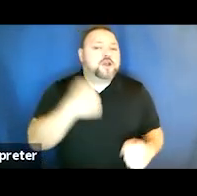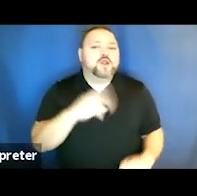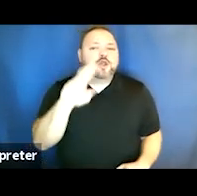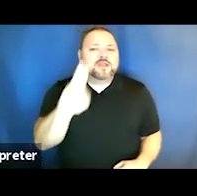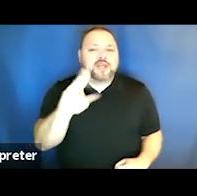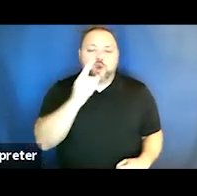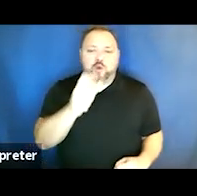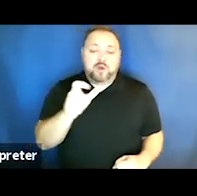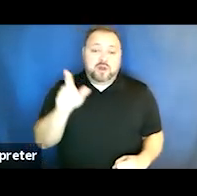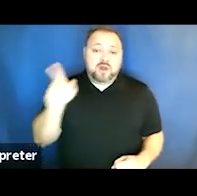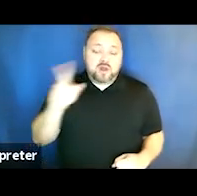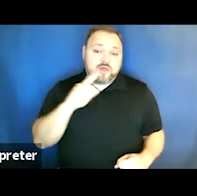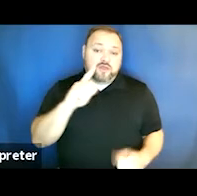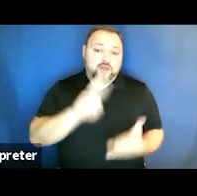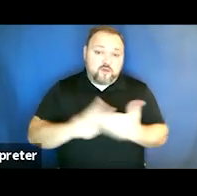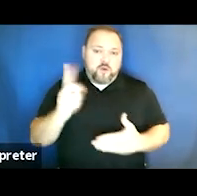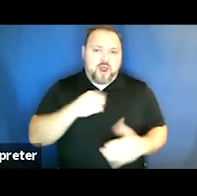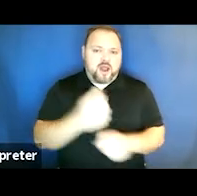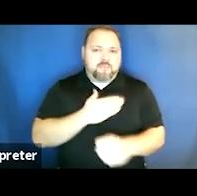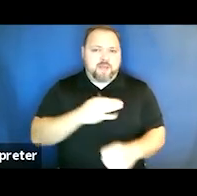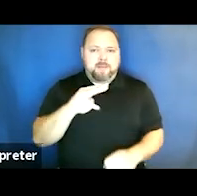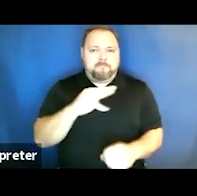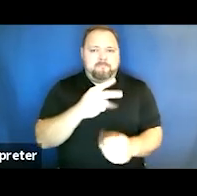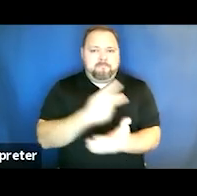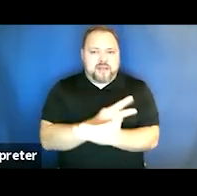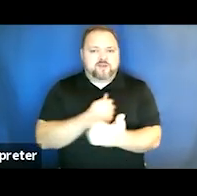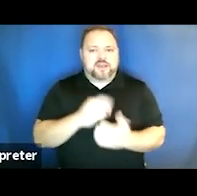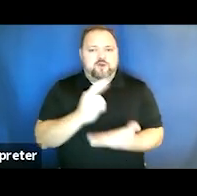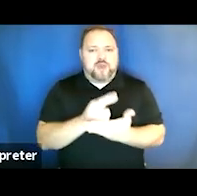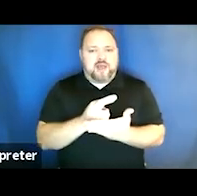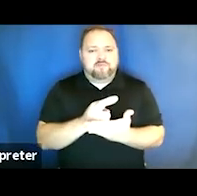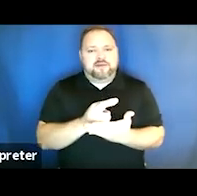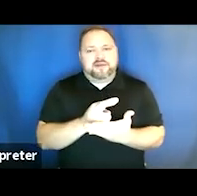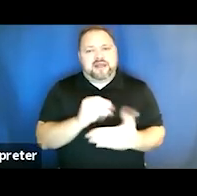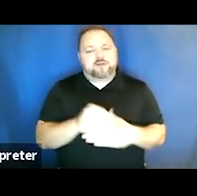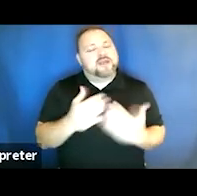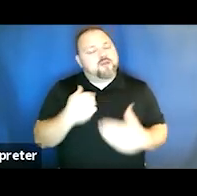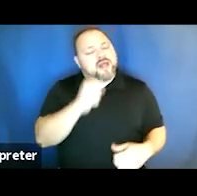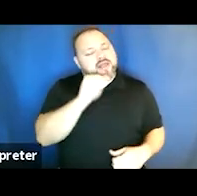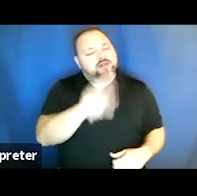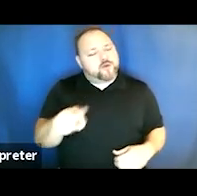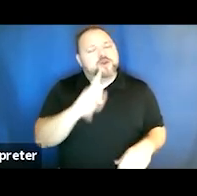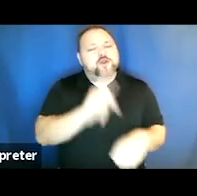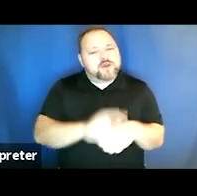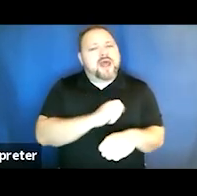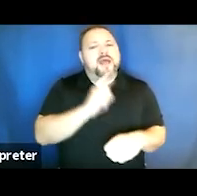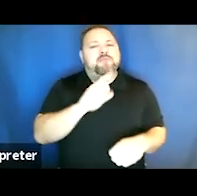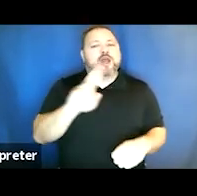Which is the university where I got my Masters in rehab counseling. Although I love the University of Utah, certainly I am a Utah man,